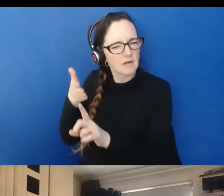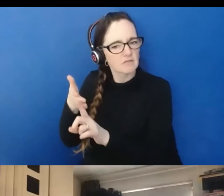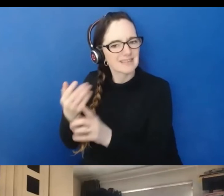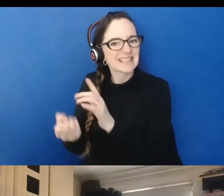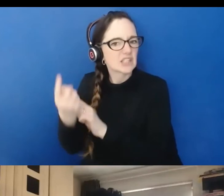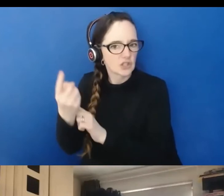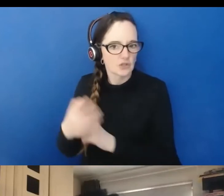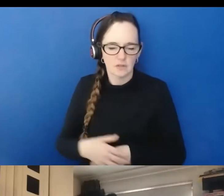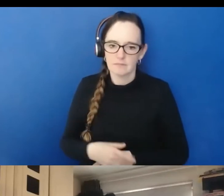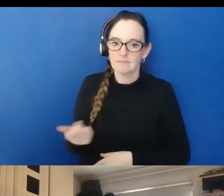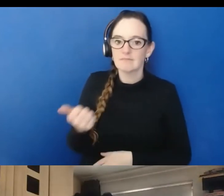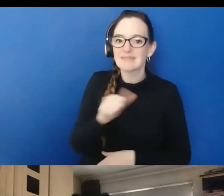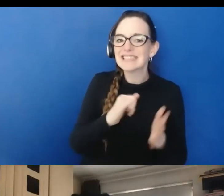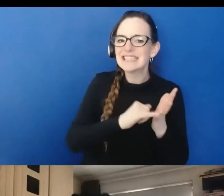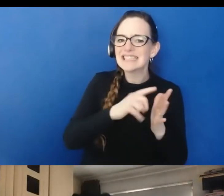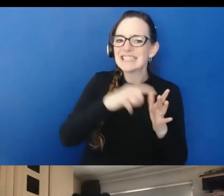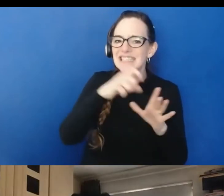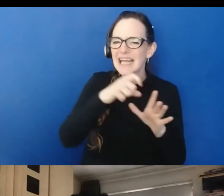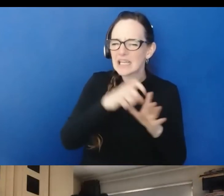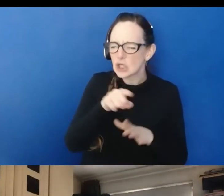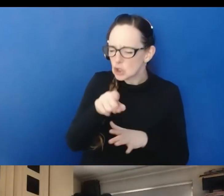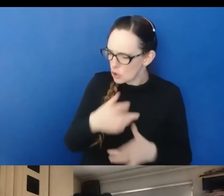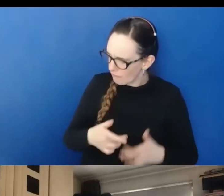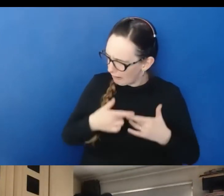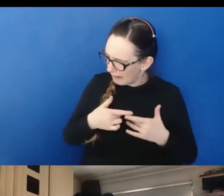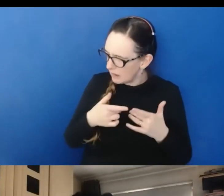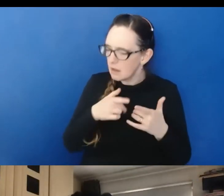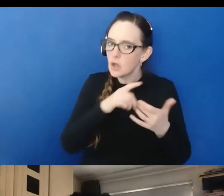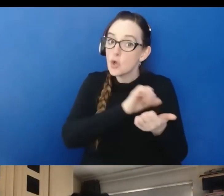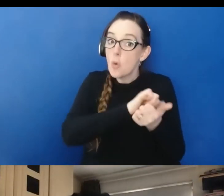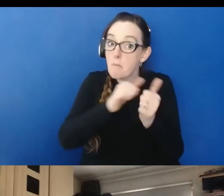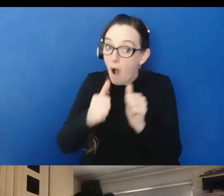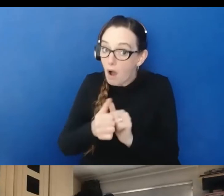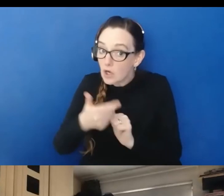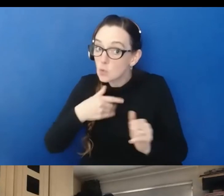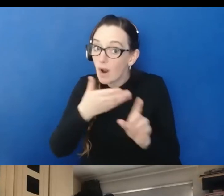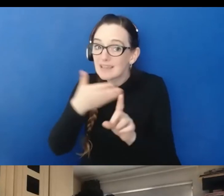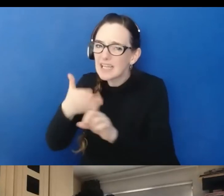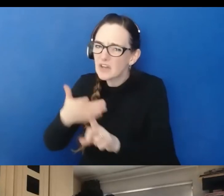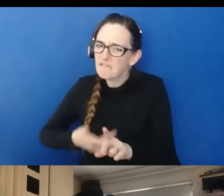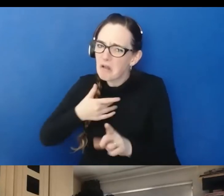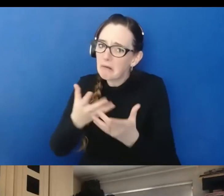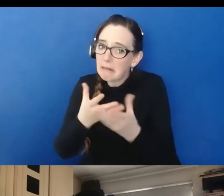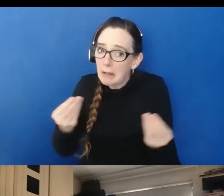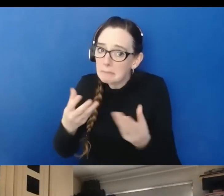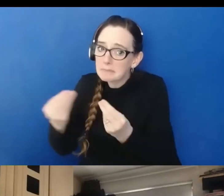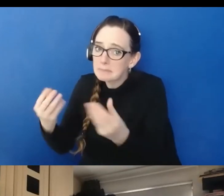in the way you think about or identify the partners, either institutional or individual? Like, after the period of time you've been